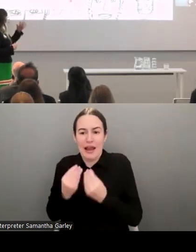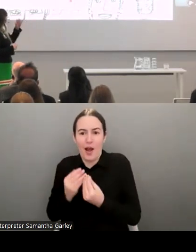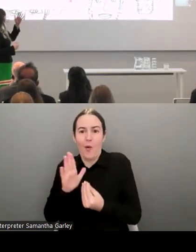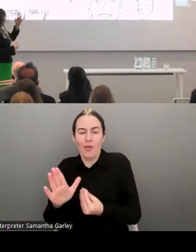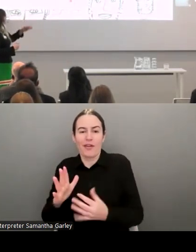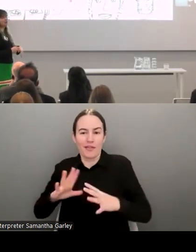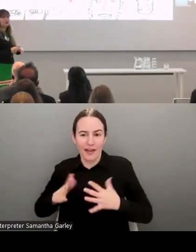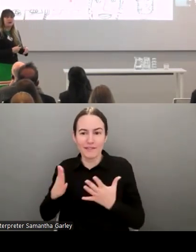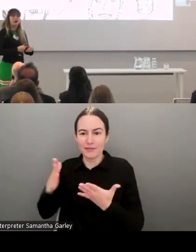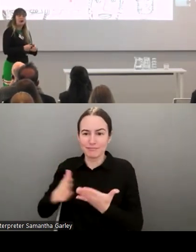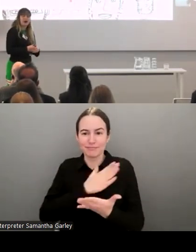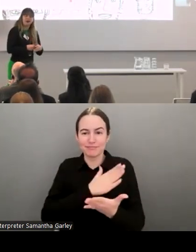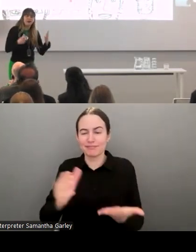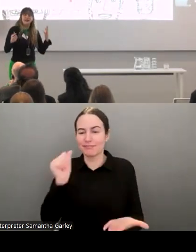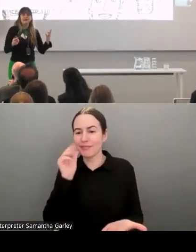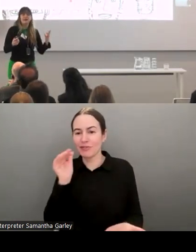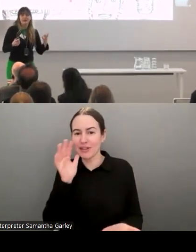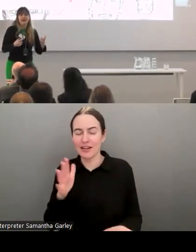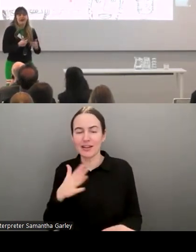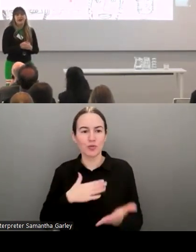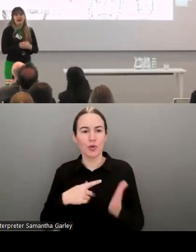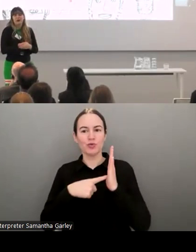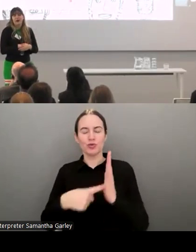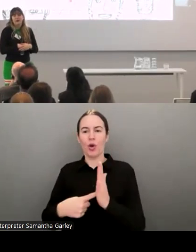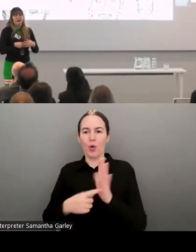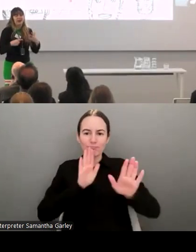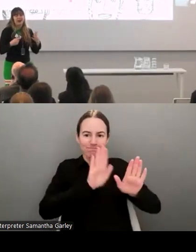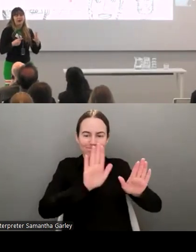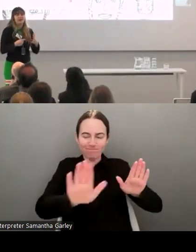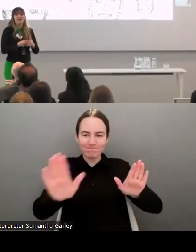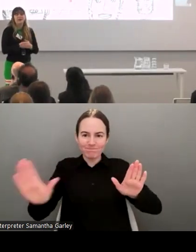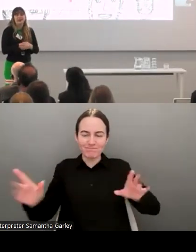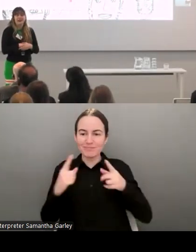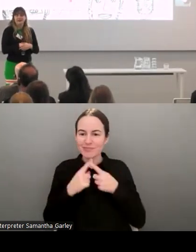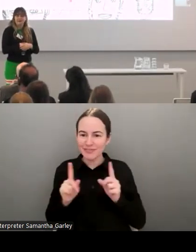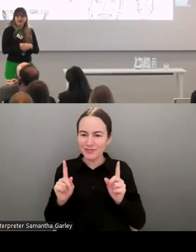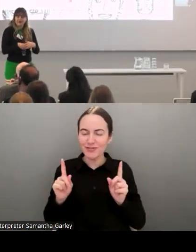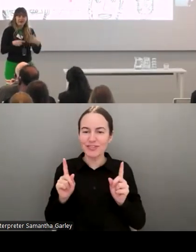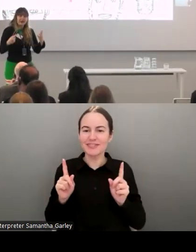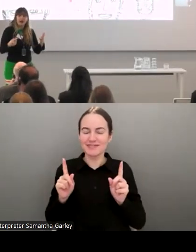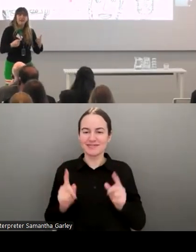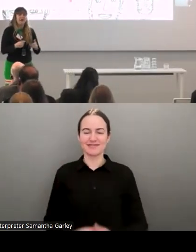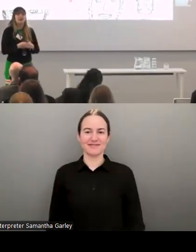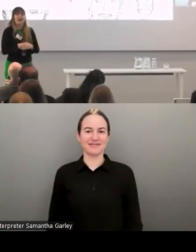just wanted also to show how different these people are and how different they come into society.